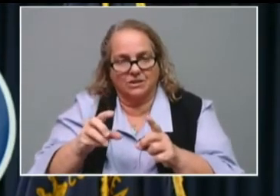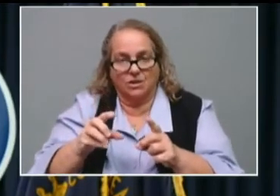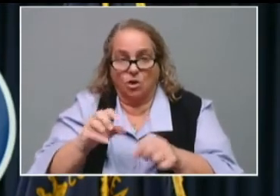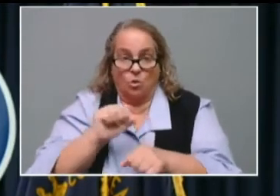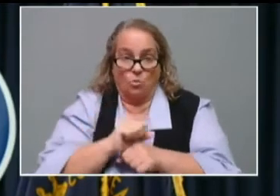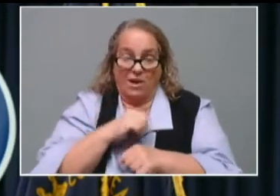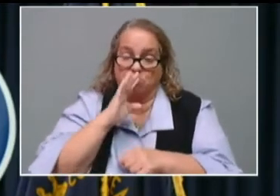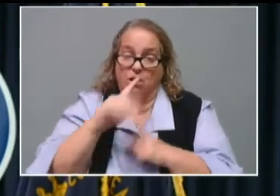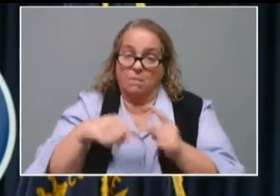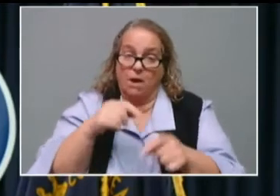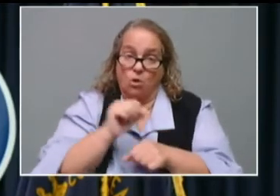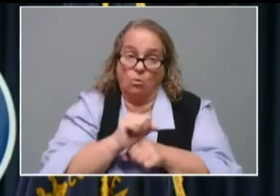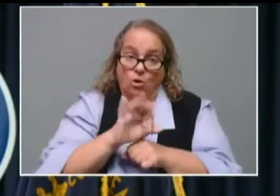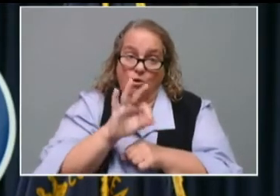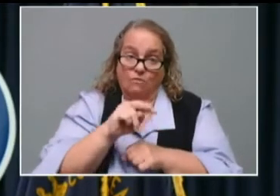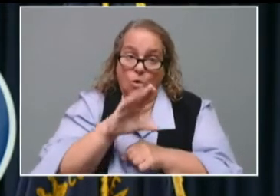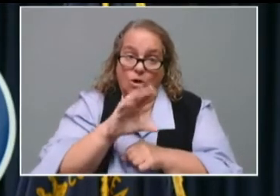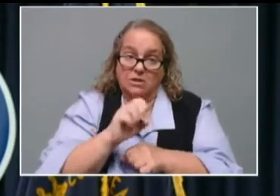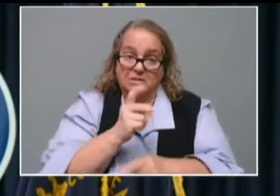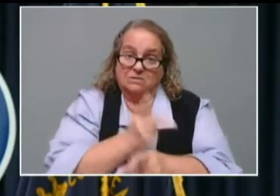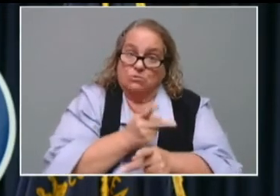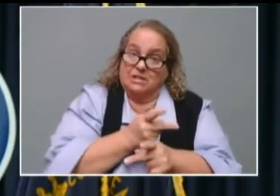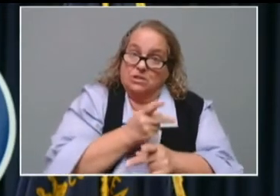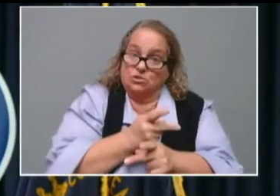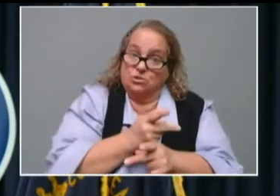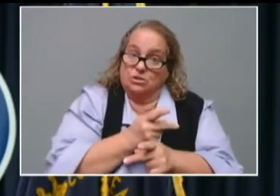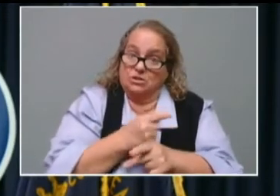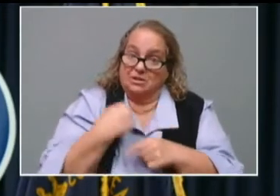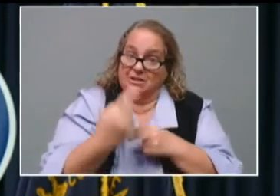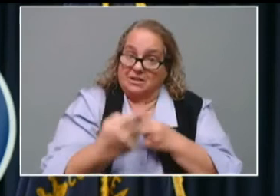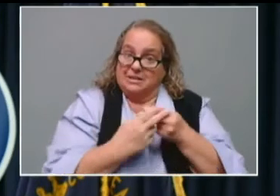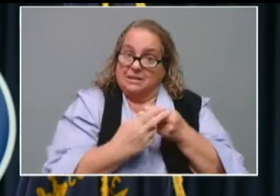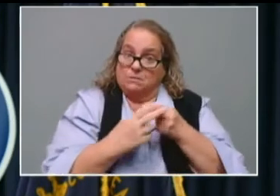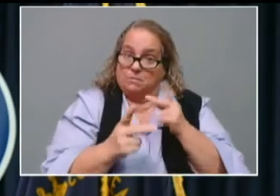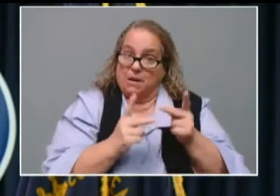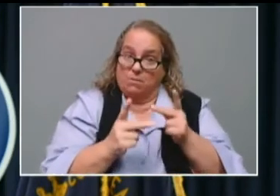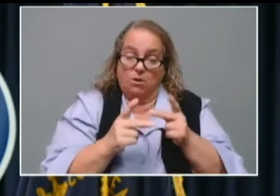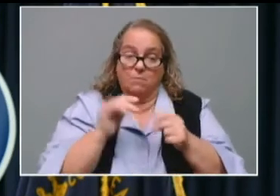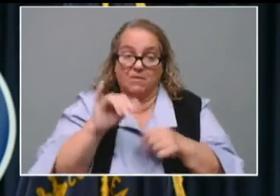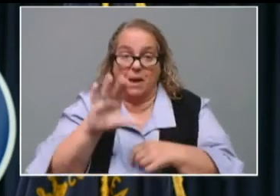you know, that, that pension for teachers kept them in for 30 plus years.